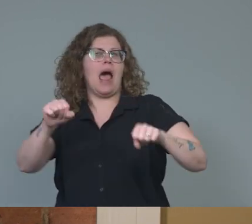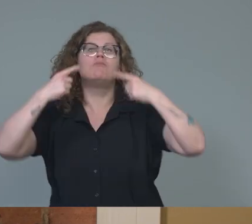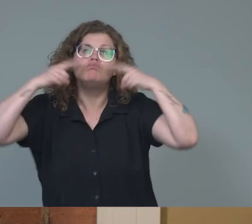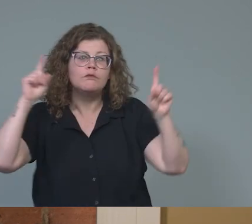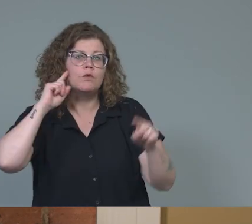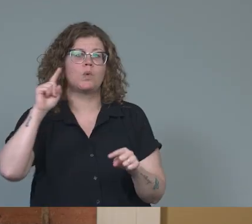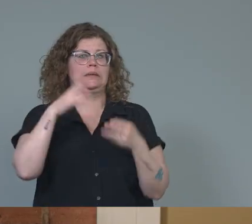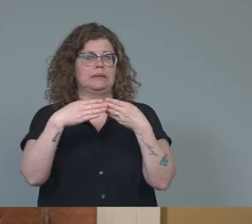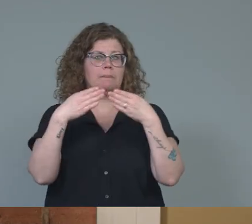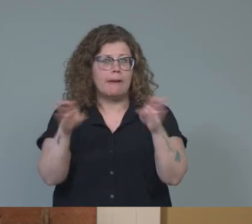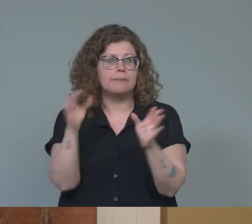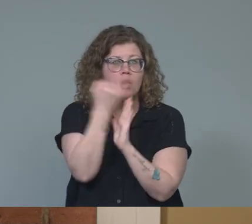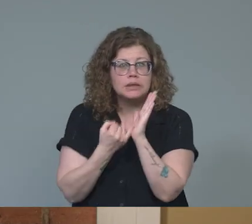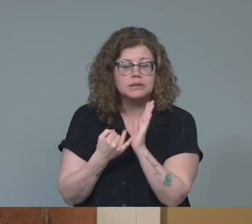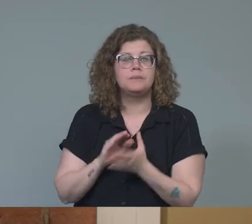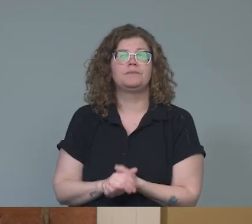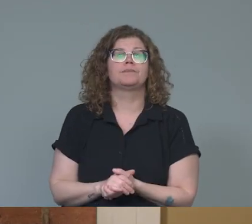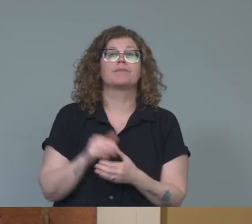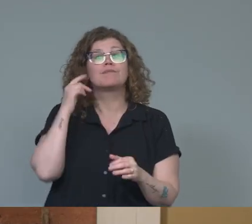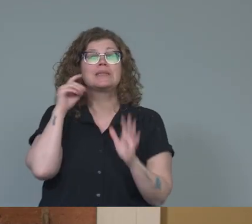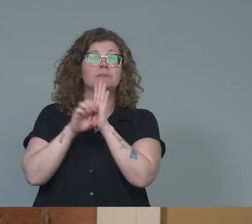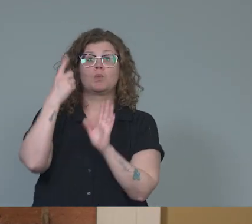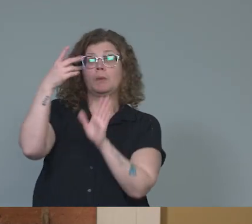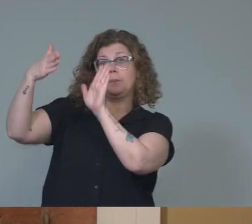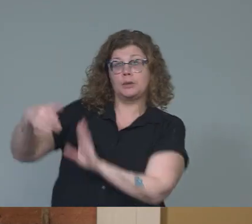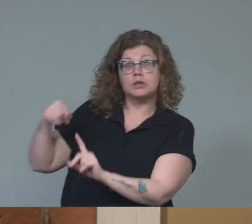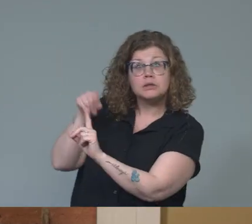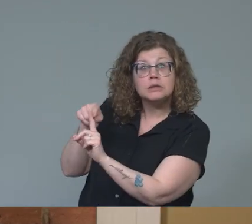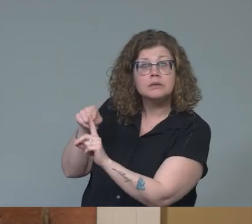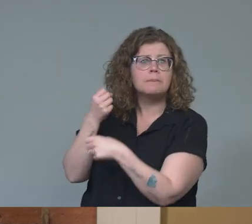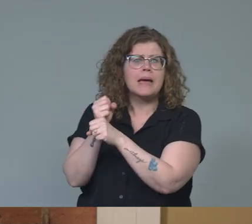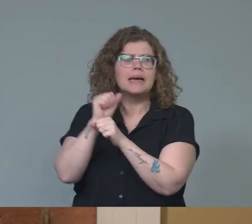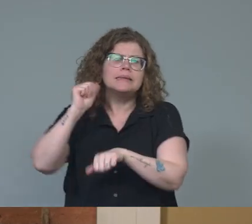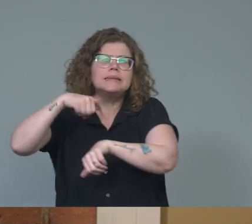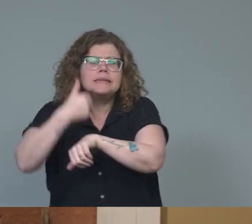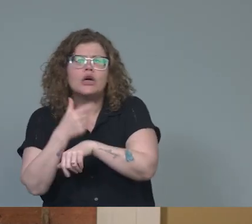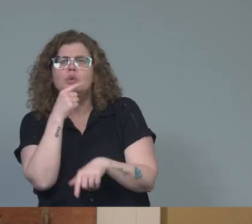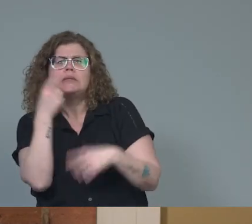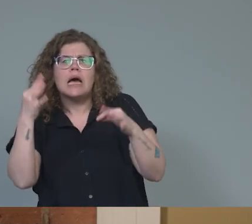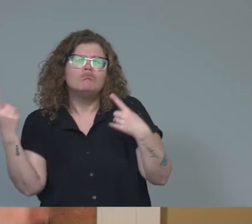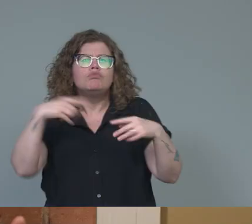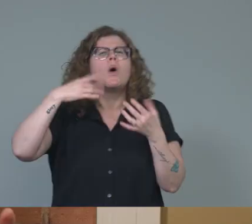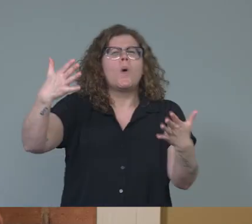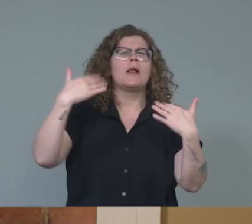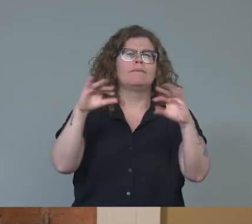sometimes bringing those ideas to life requires some other levels of expertise, such as landscape architects, engineers,